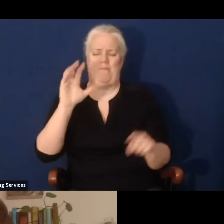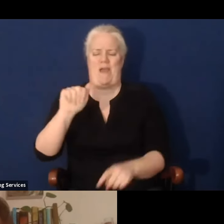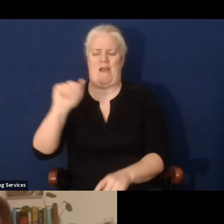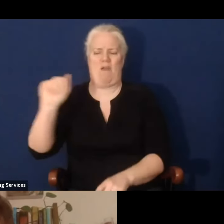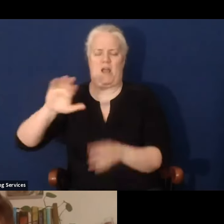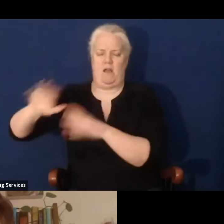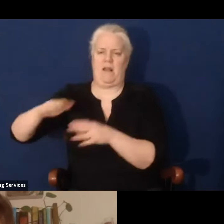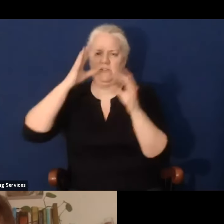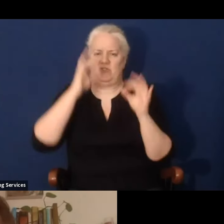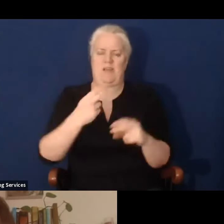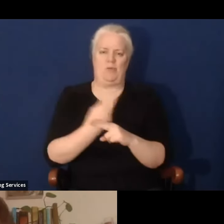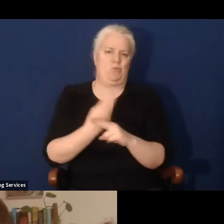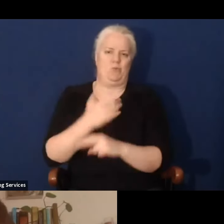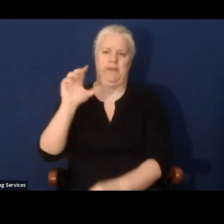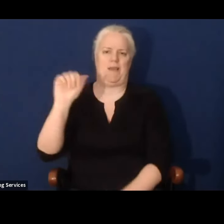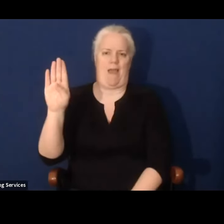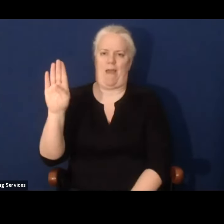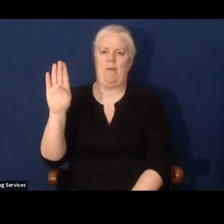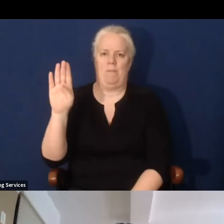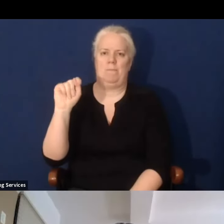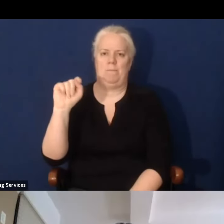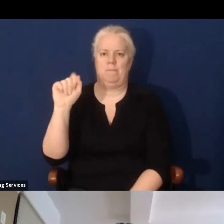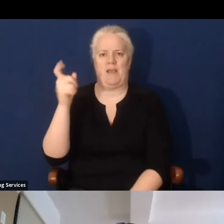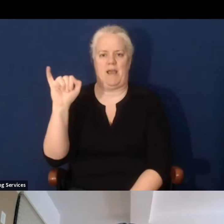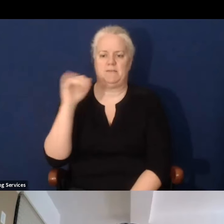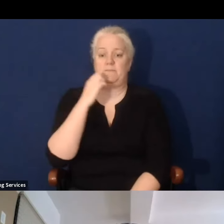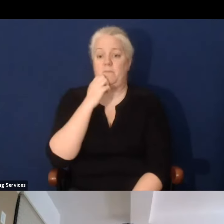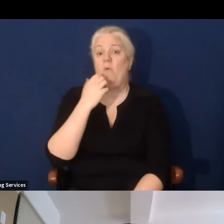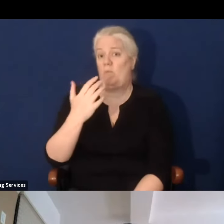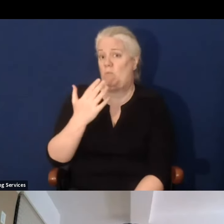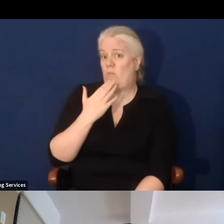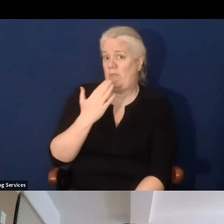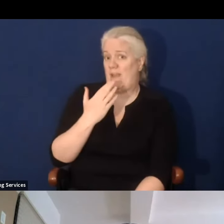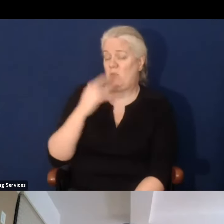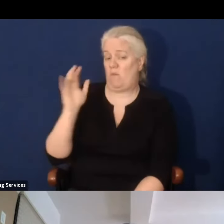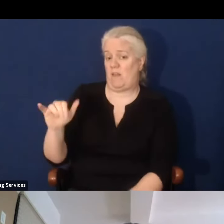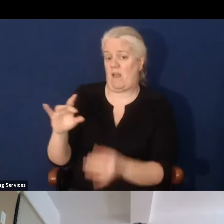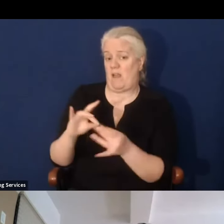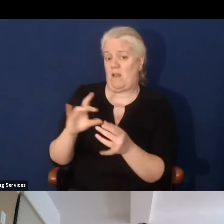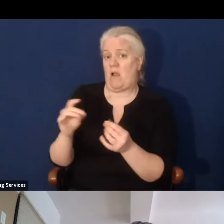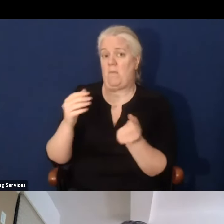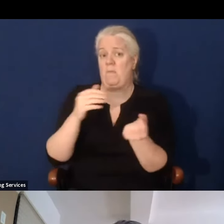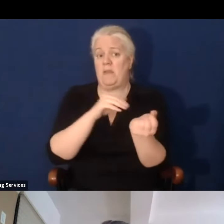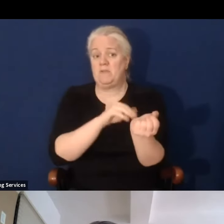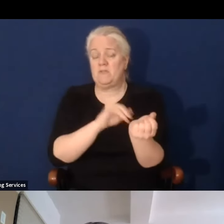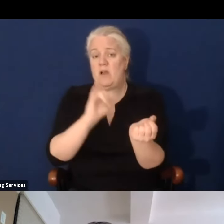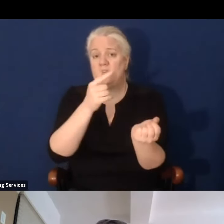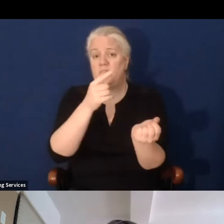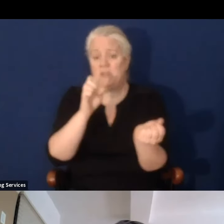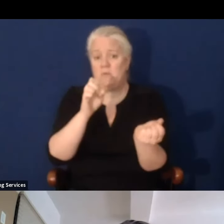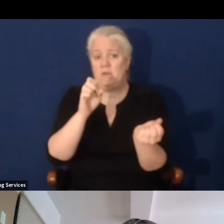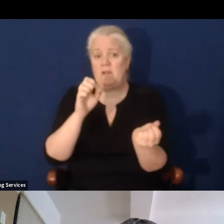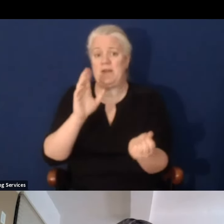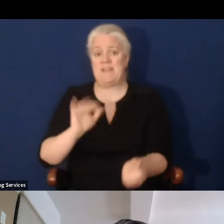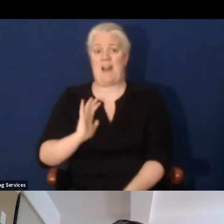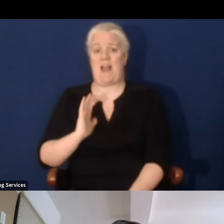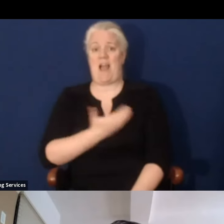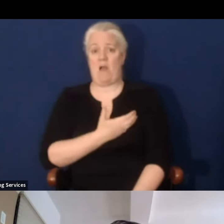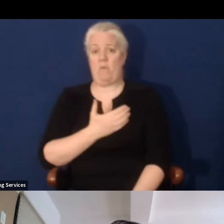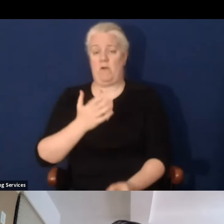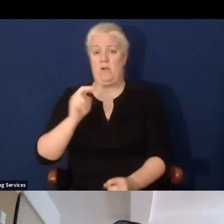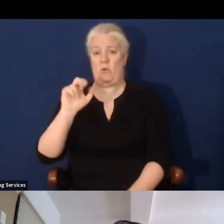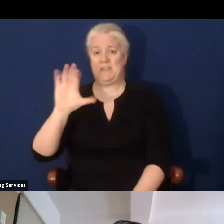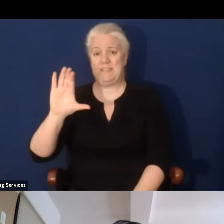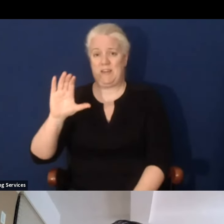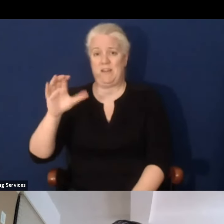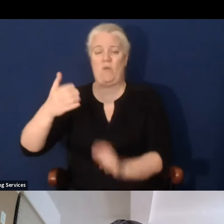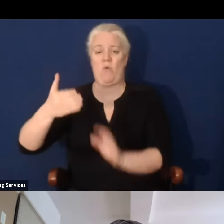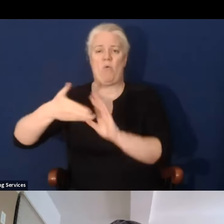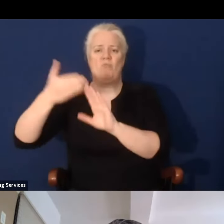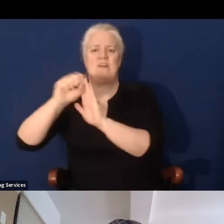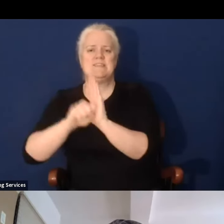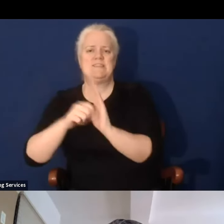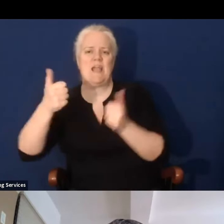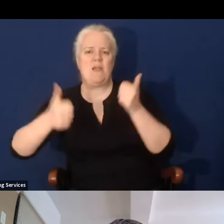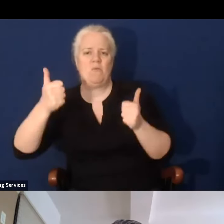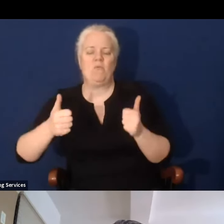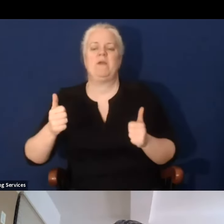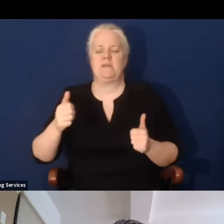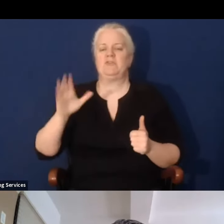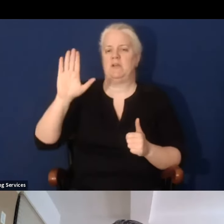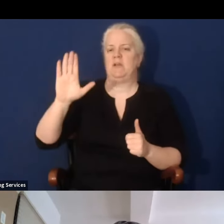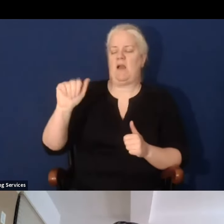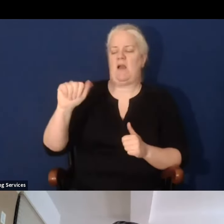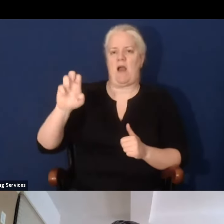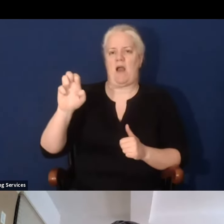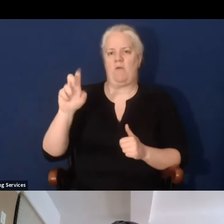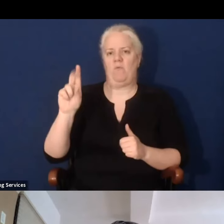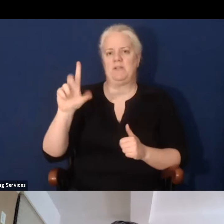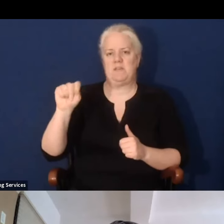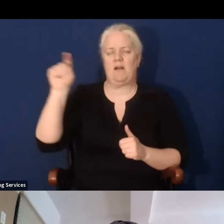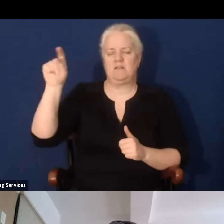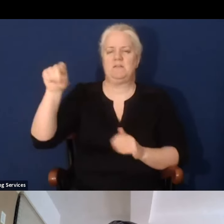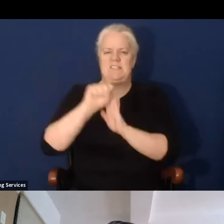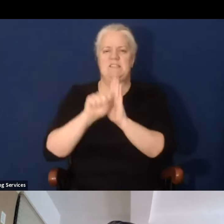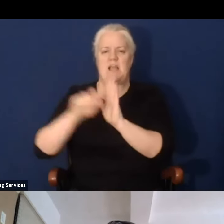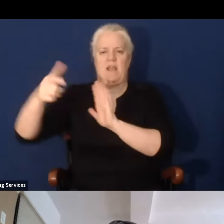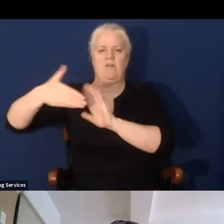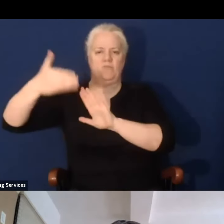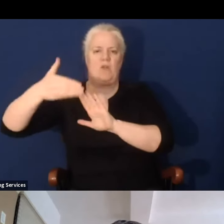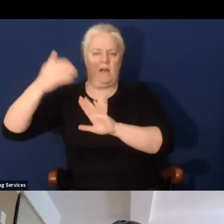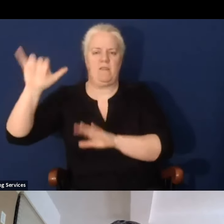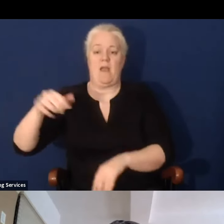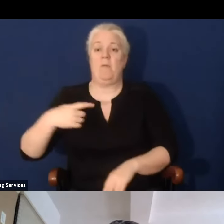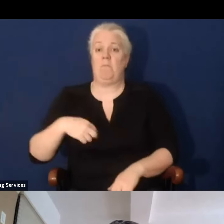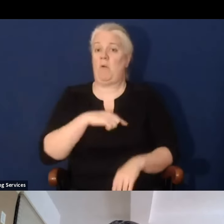Okay. Thank you for bringing that up. Is ak duct state run or is that others?